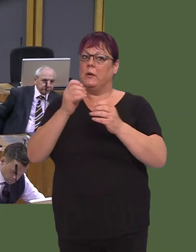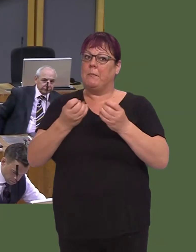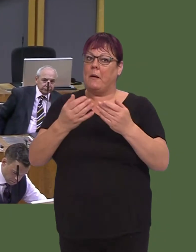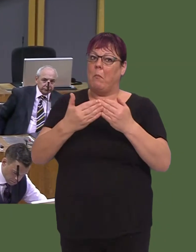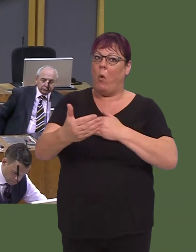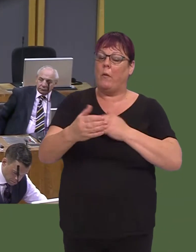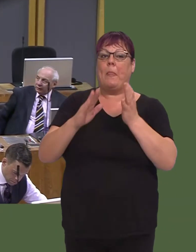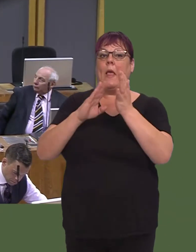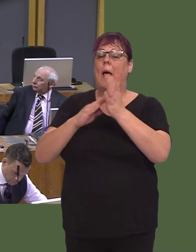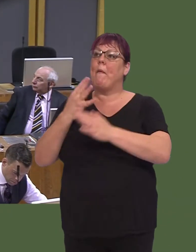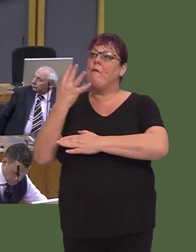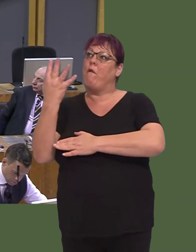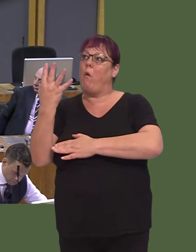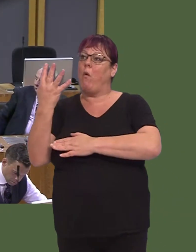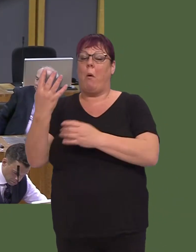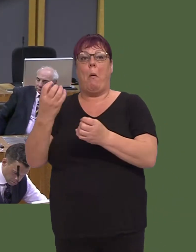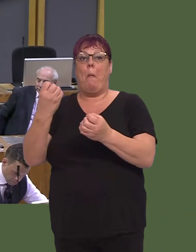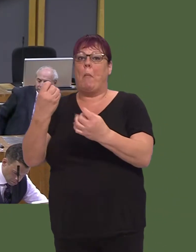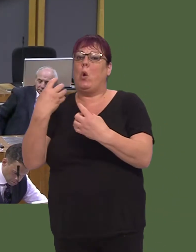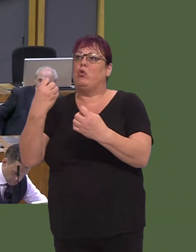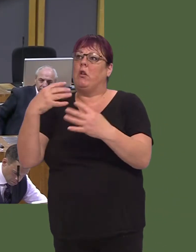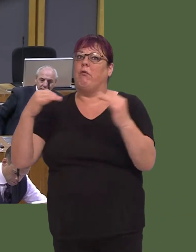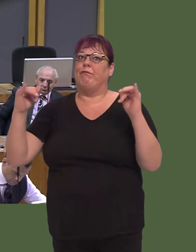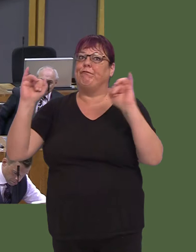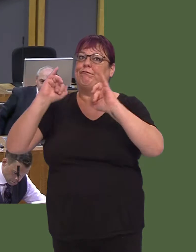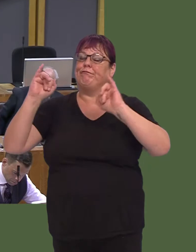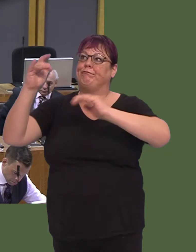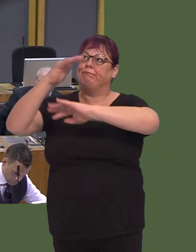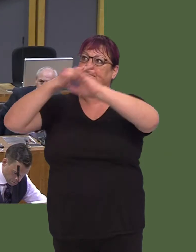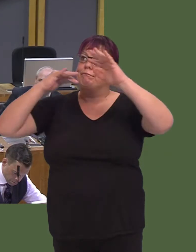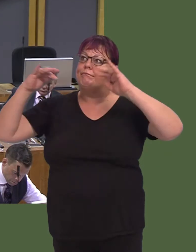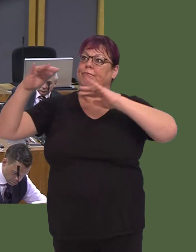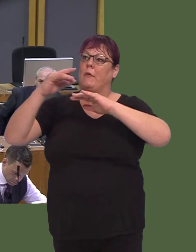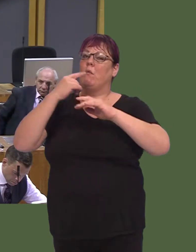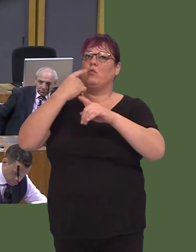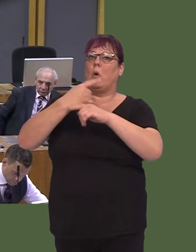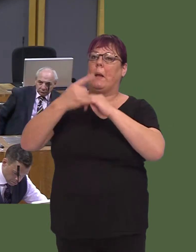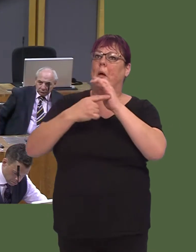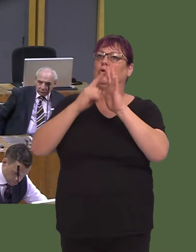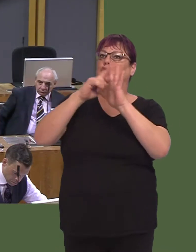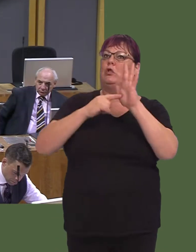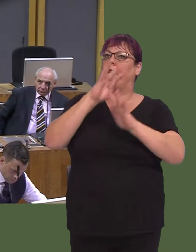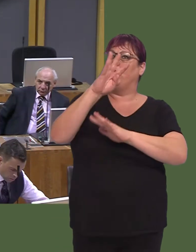Now, there's been a report to the Welsh Government on the M4 pollution matters that gives a proposal to the Welsh Government to consider closing junction 41.